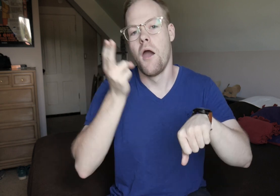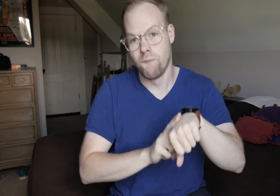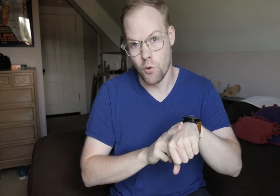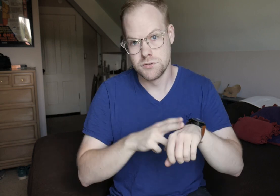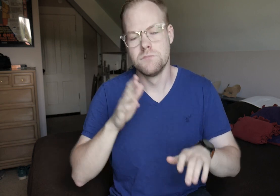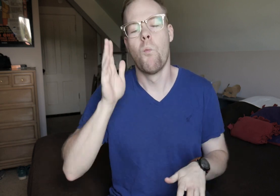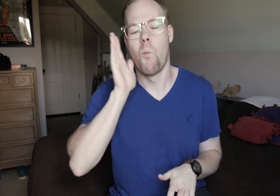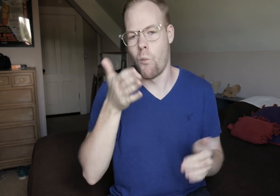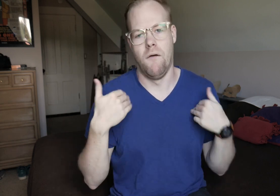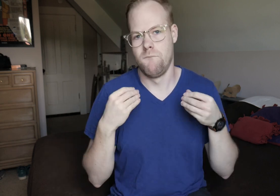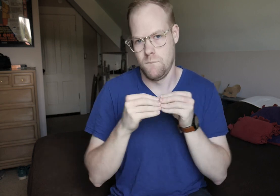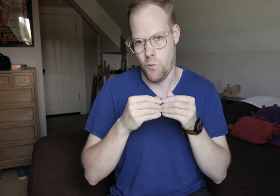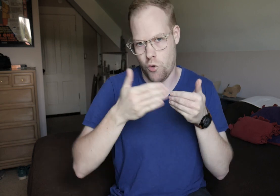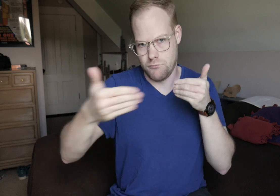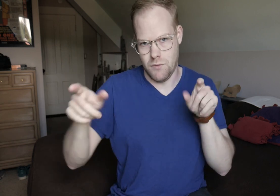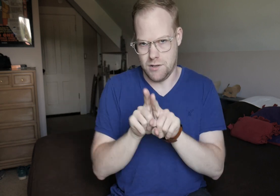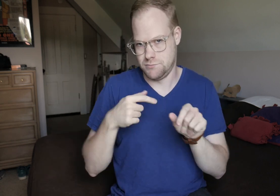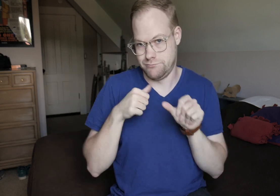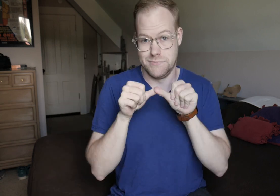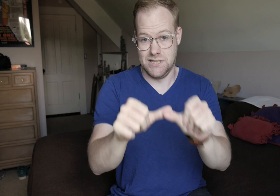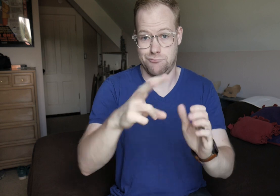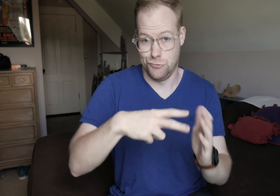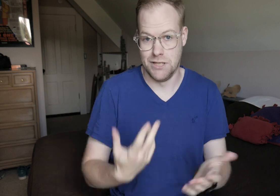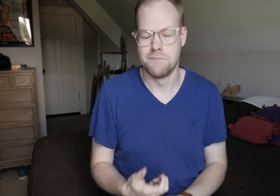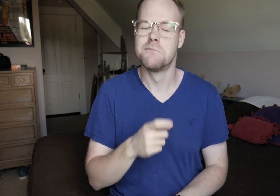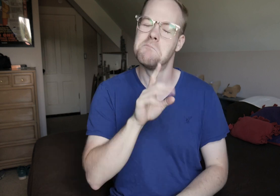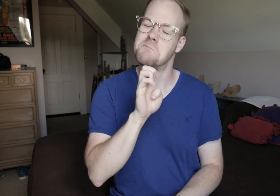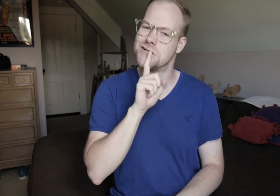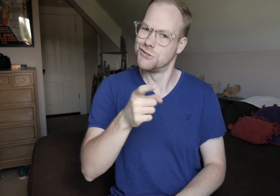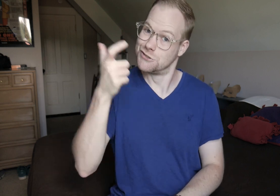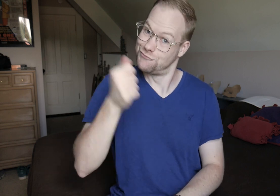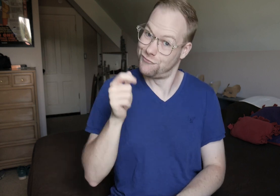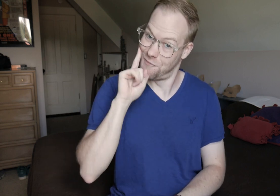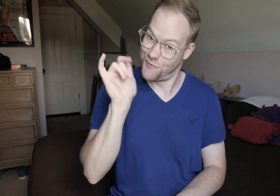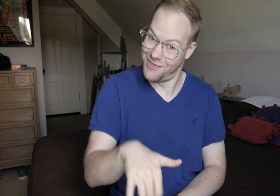Of course, there will be more as I keep reading, so be sure to subscribe for that.